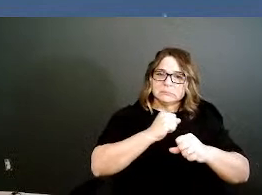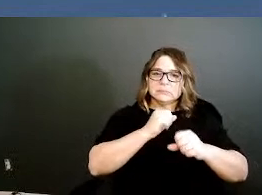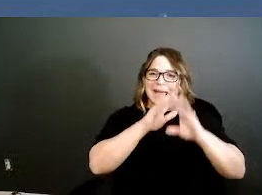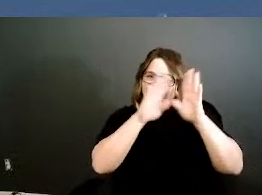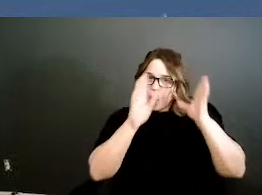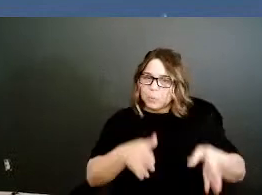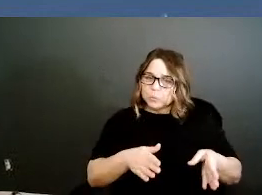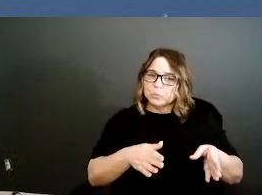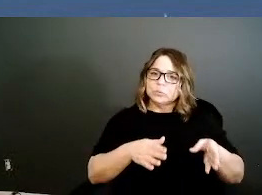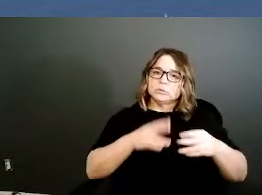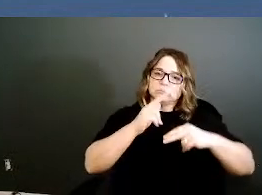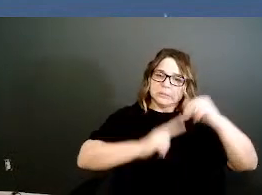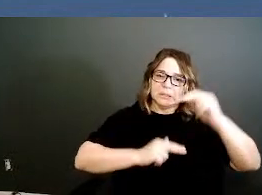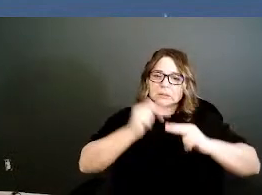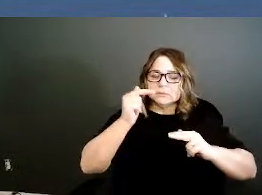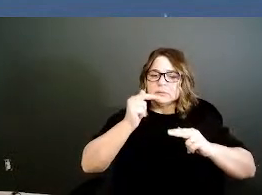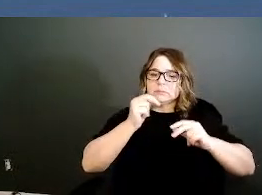TO -- THE MPD DOES NOT NEED 27 MILLION.